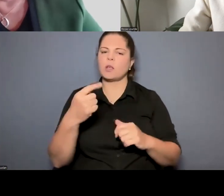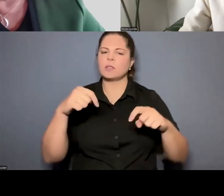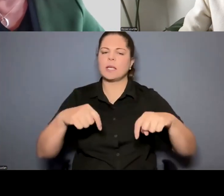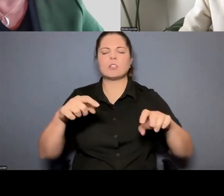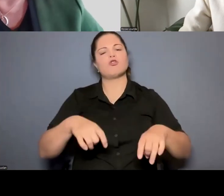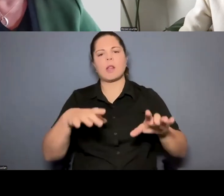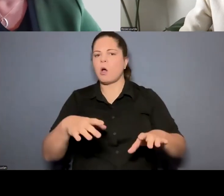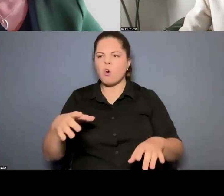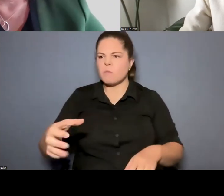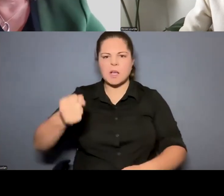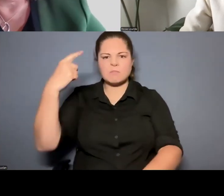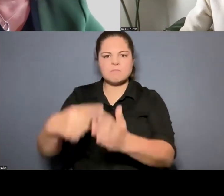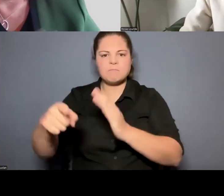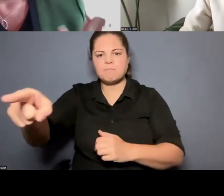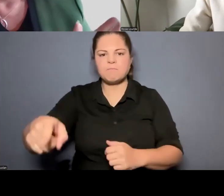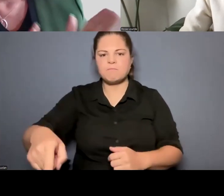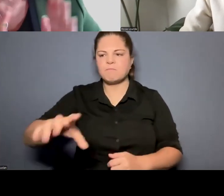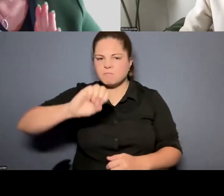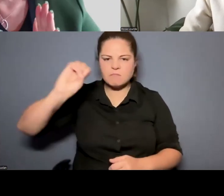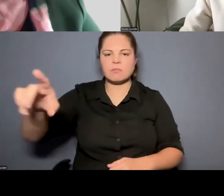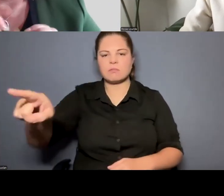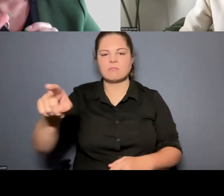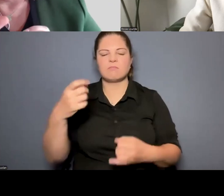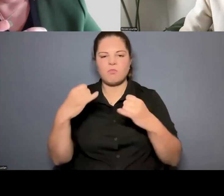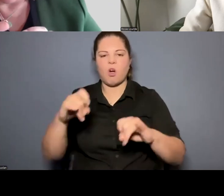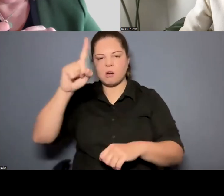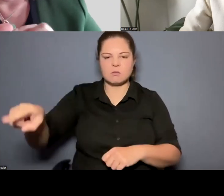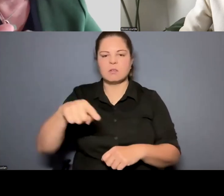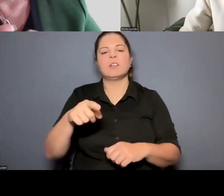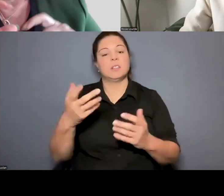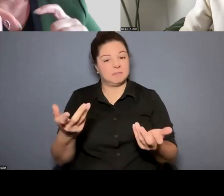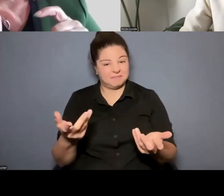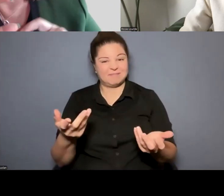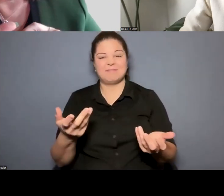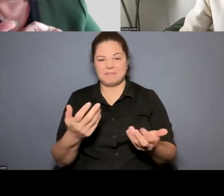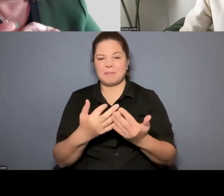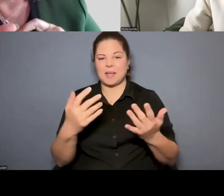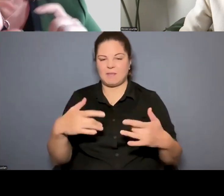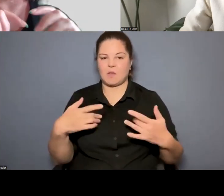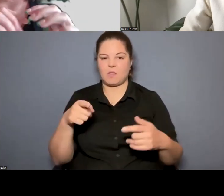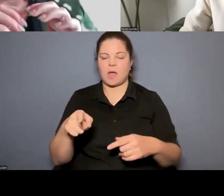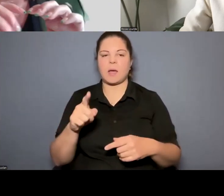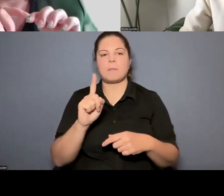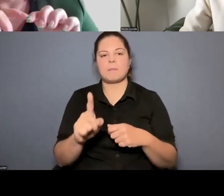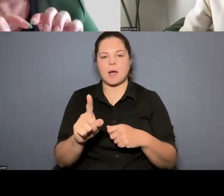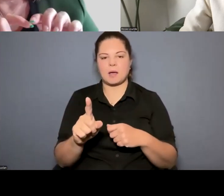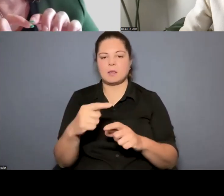get the person, but what we found, and that is why, in the positive duty standards, there is